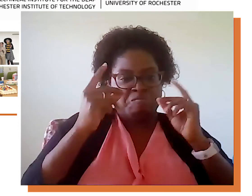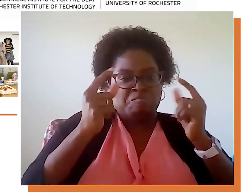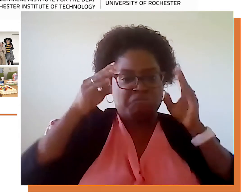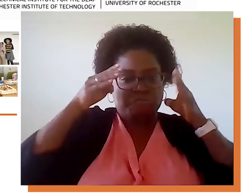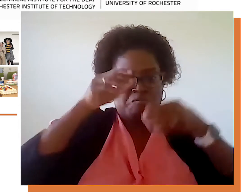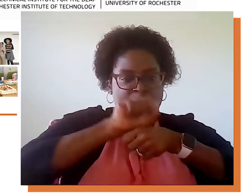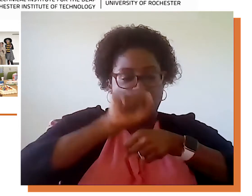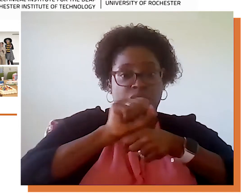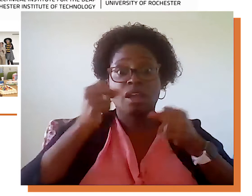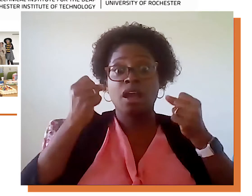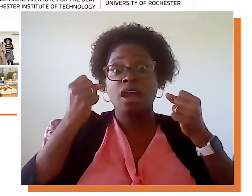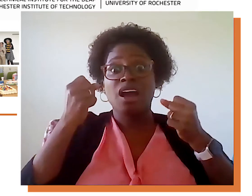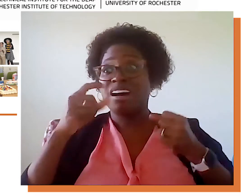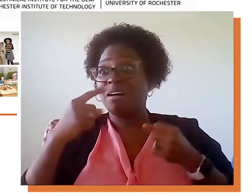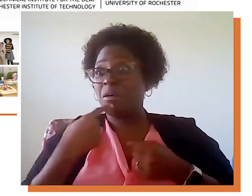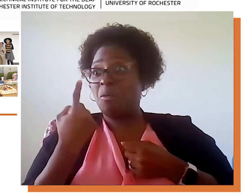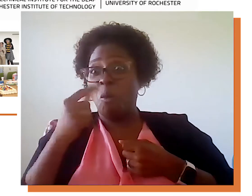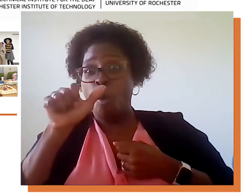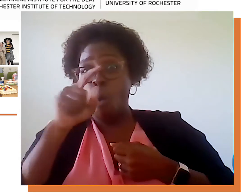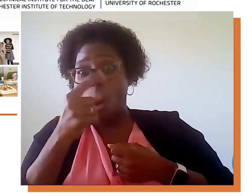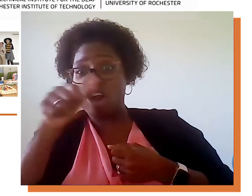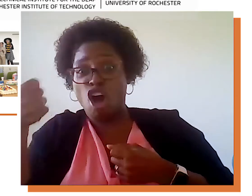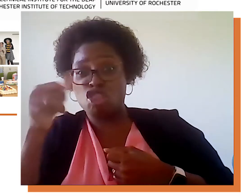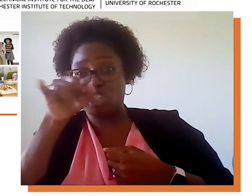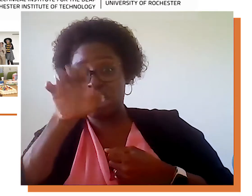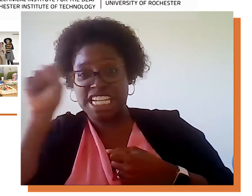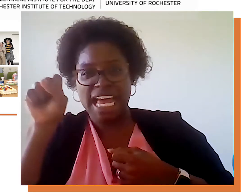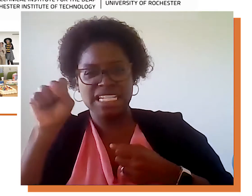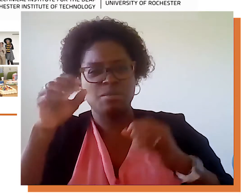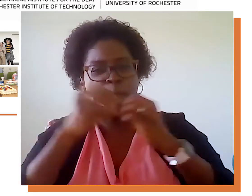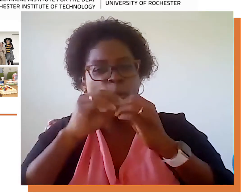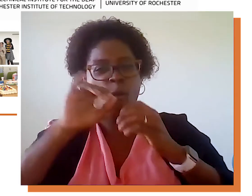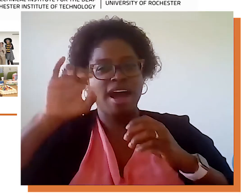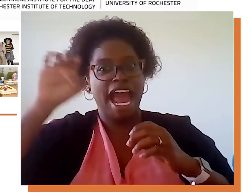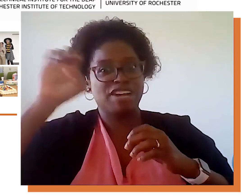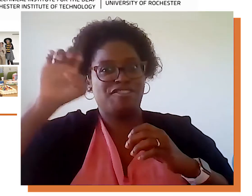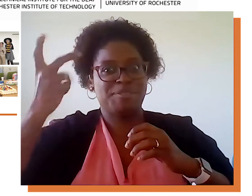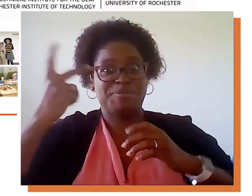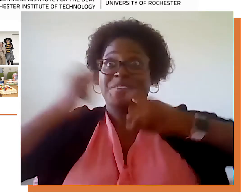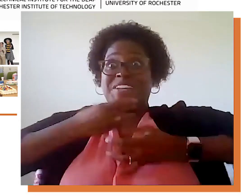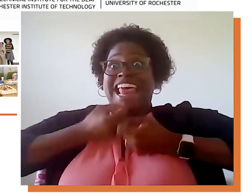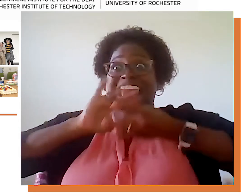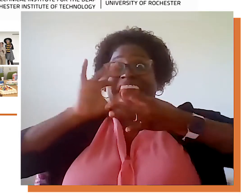might feel like you're an introverted researcher. But when you meet Dr. Jess,